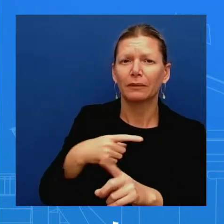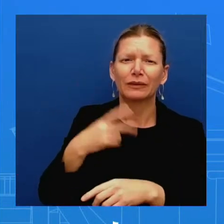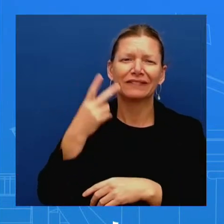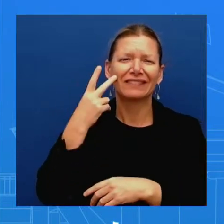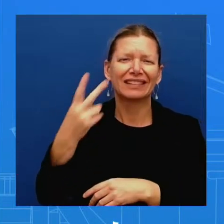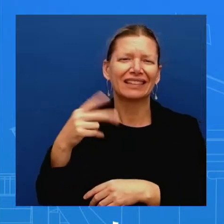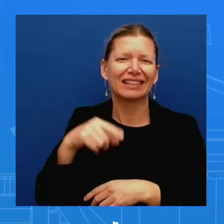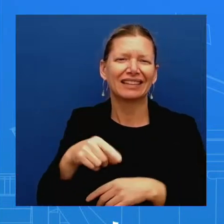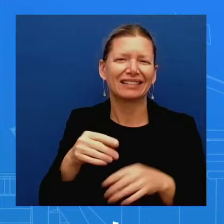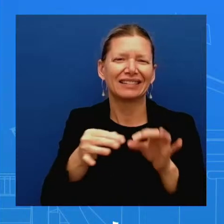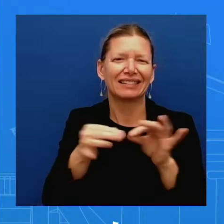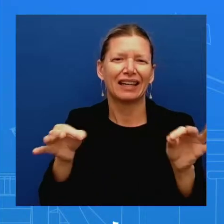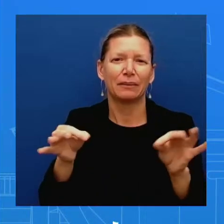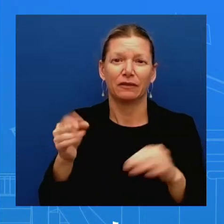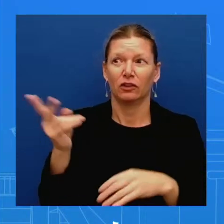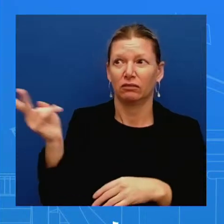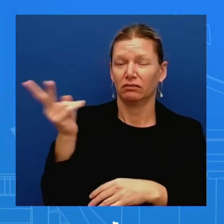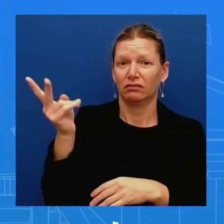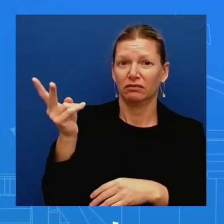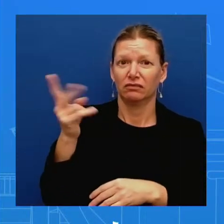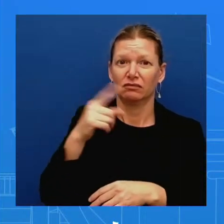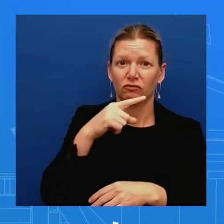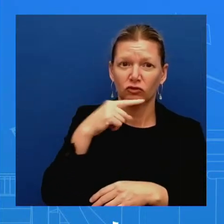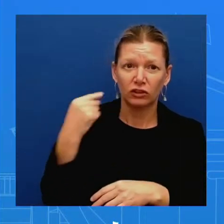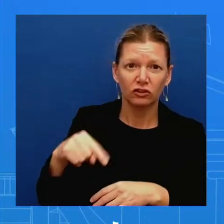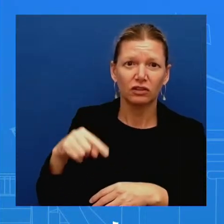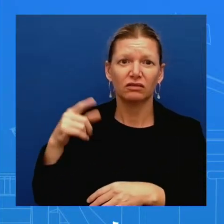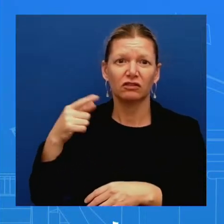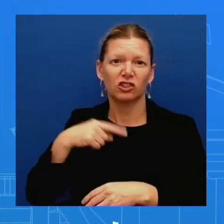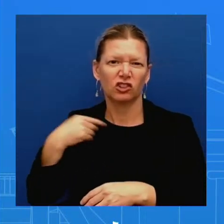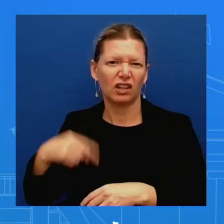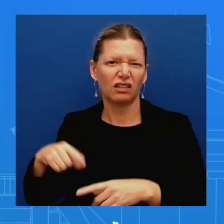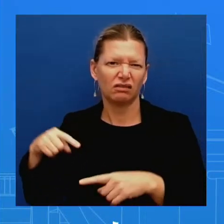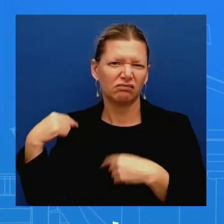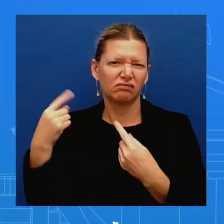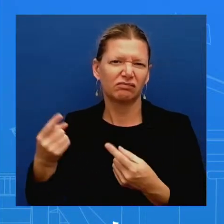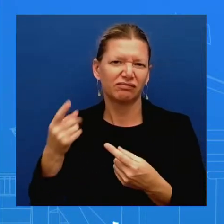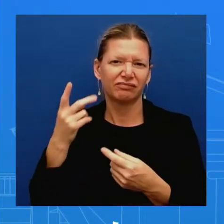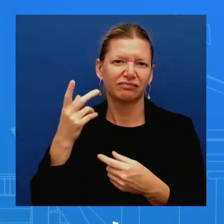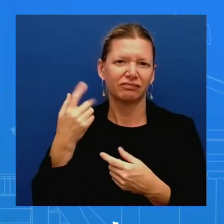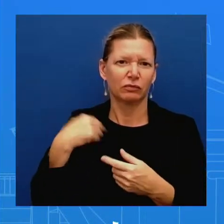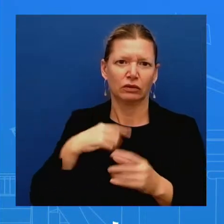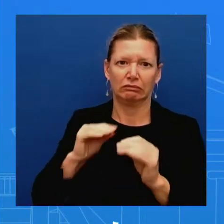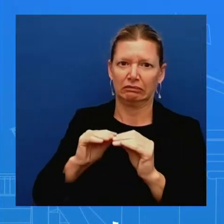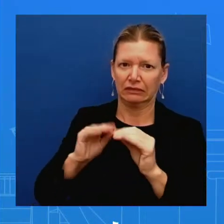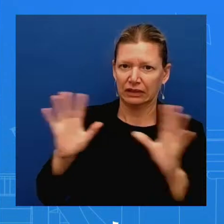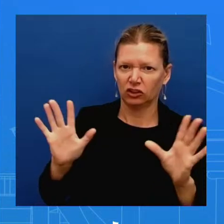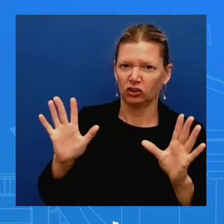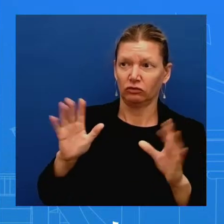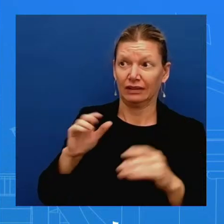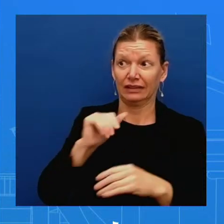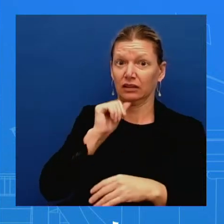We have been very clear about this. And it's not just us. You've heard from the EU, you've heard from the G7 partners, you've hear- -- heard from NATO.